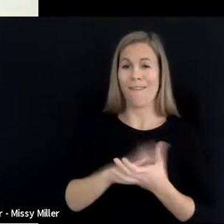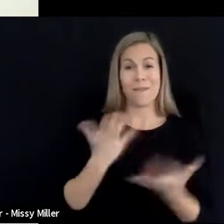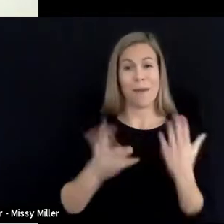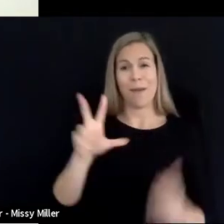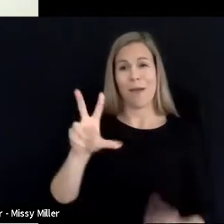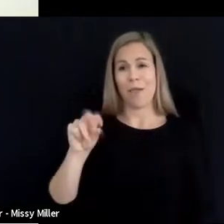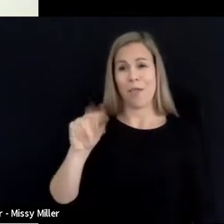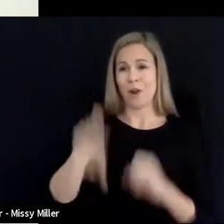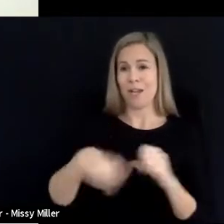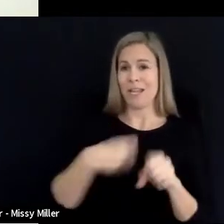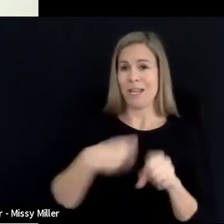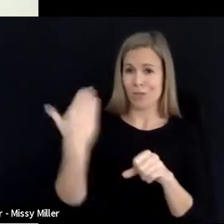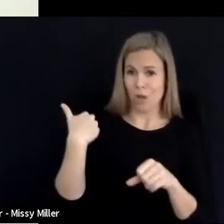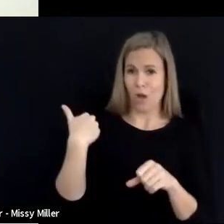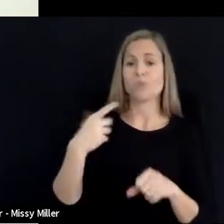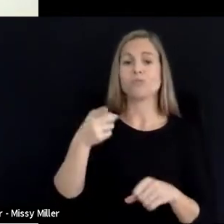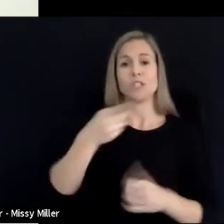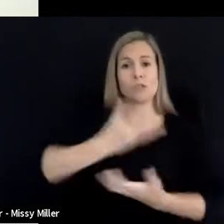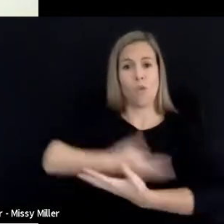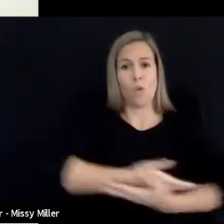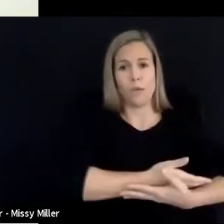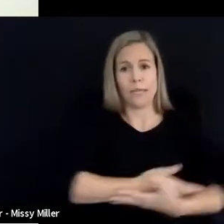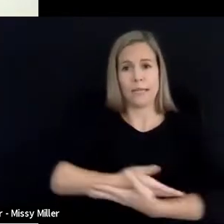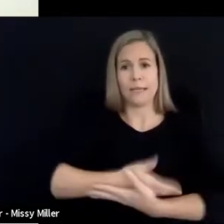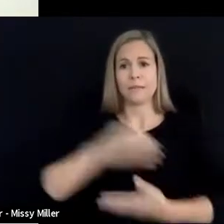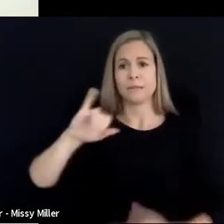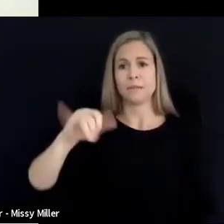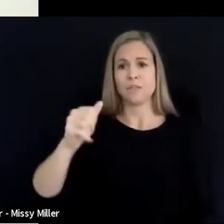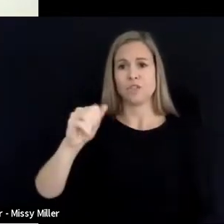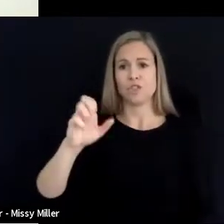And what we discovered with Jacob is